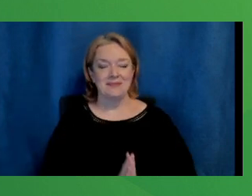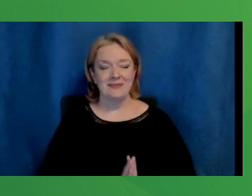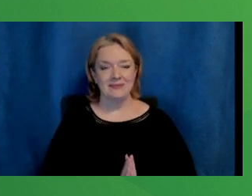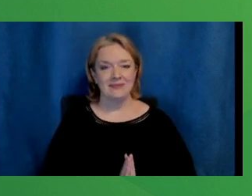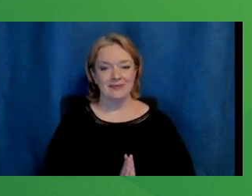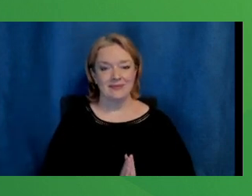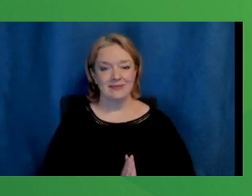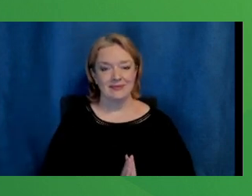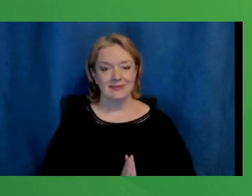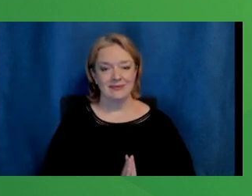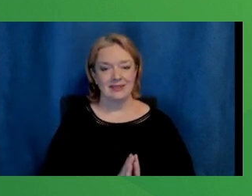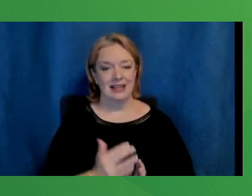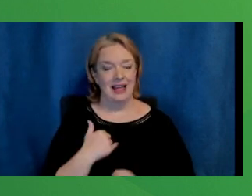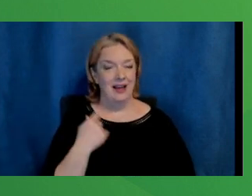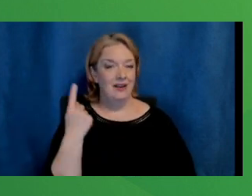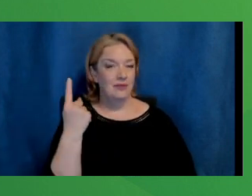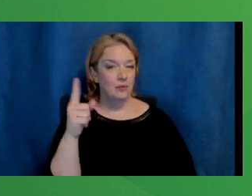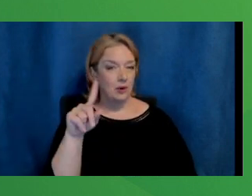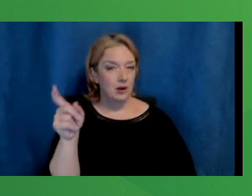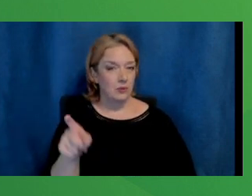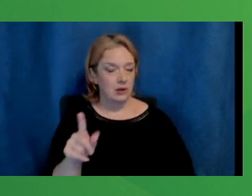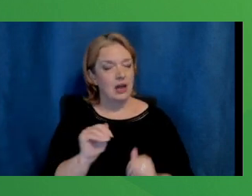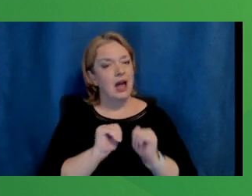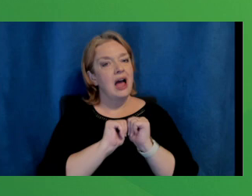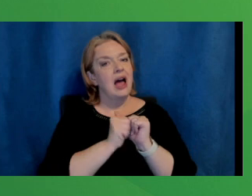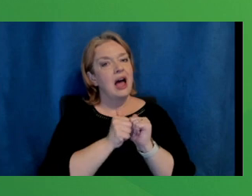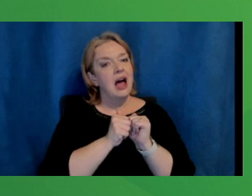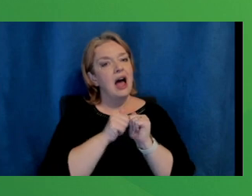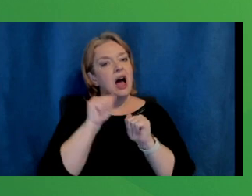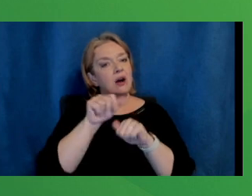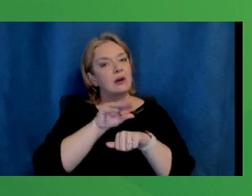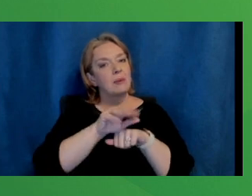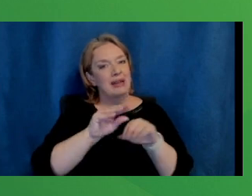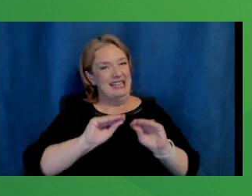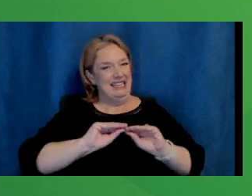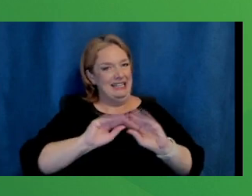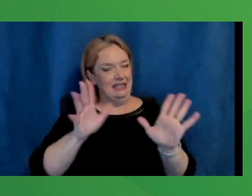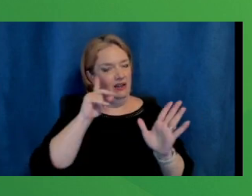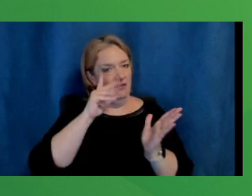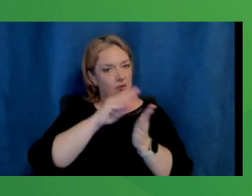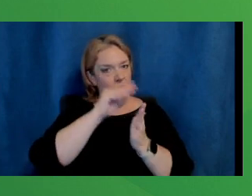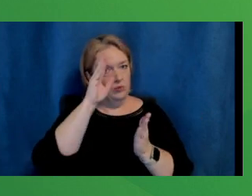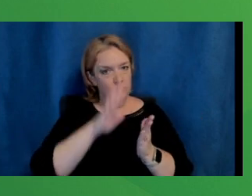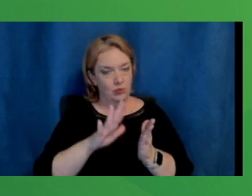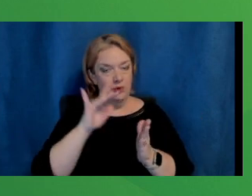there is a question on how you make it clear to students that the environment is not politics.